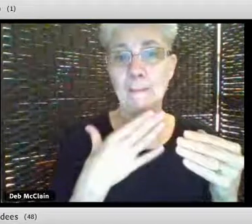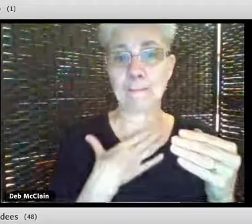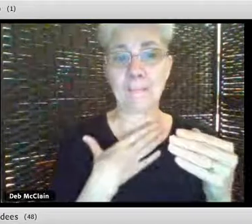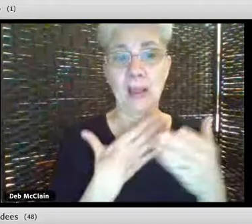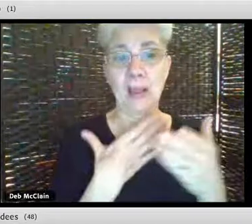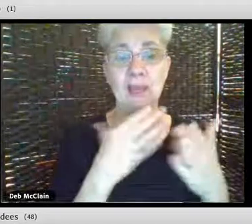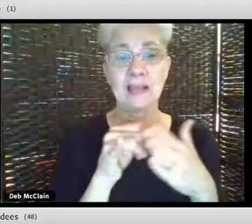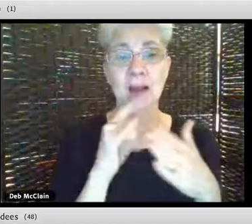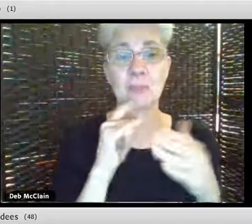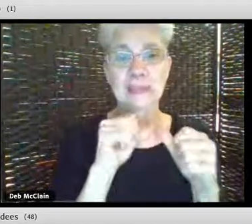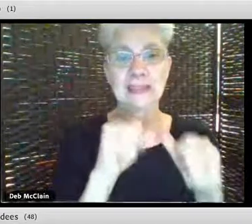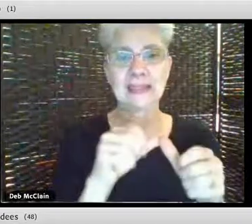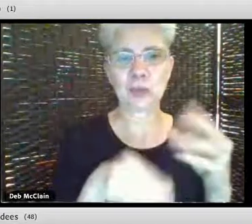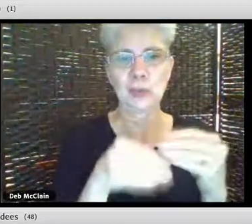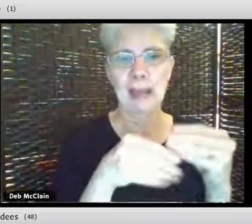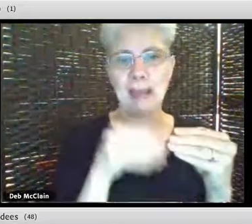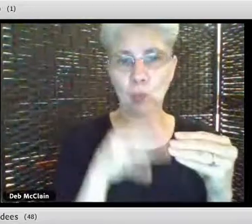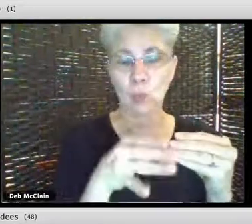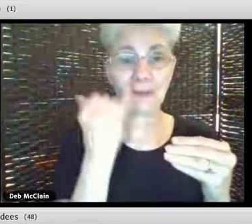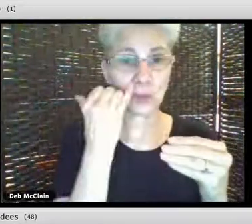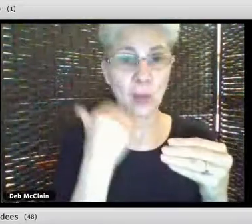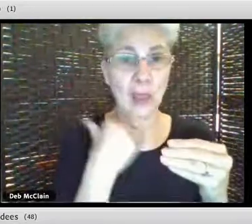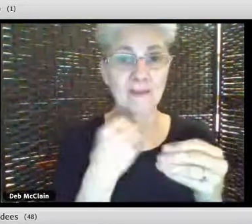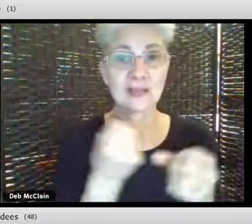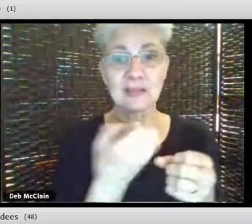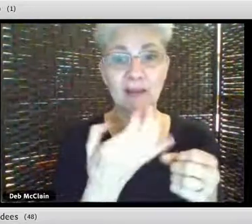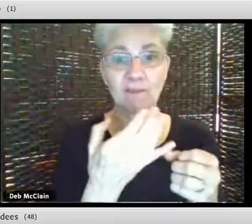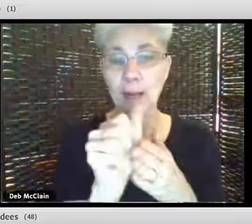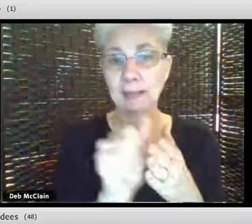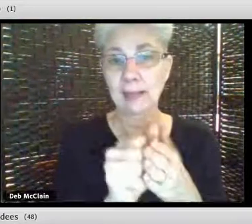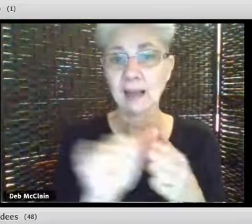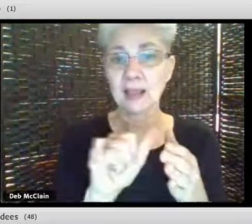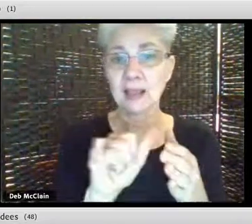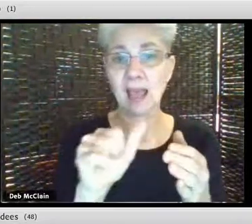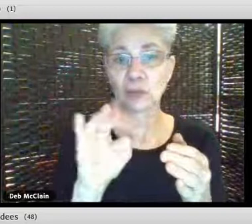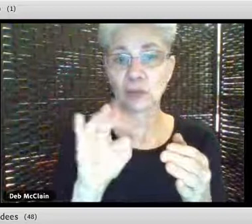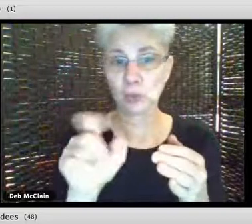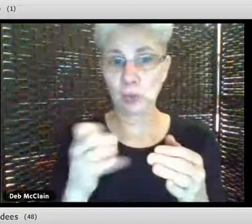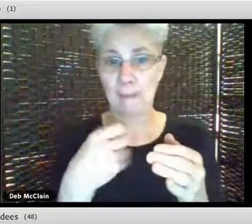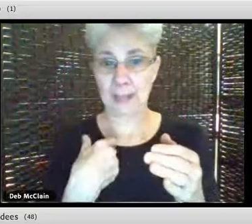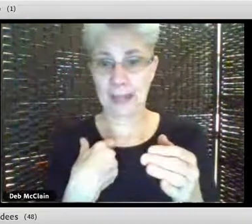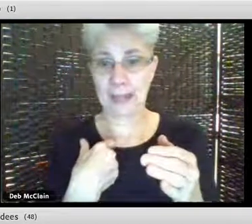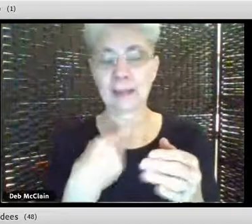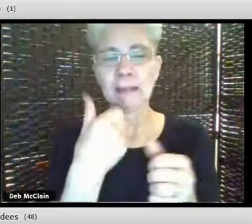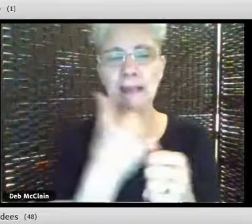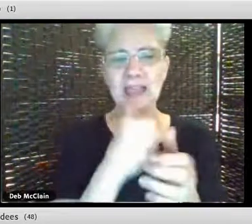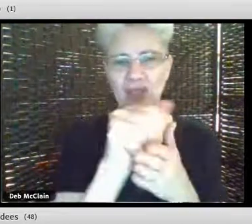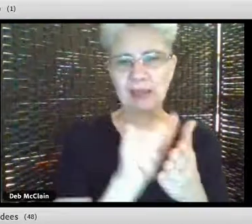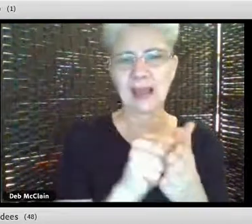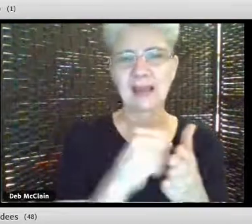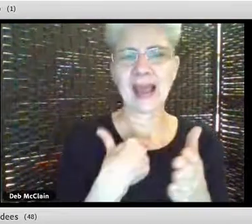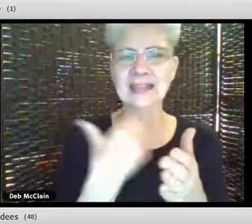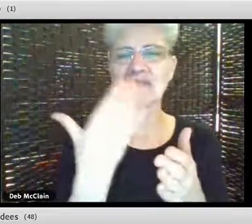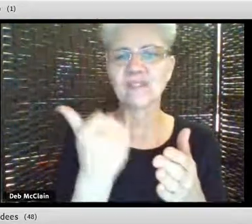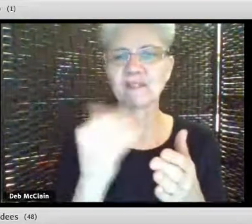stuff that I'm going to continue to add, and if you have multiple accounts, like Jewel does and like I do, each account has 15 megabytes --